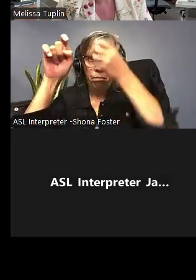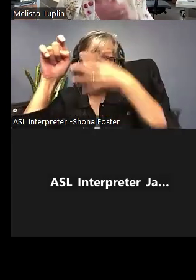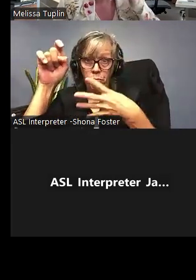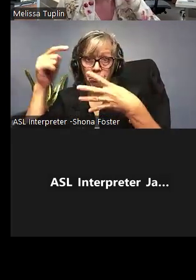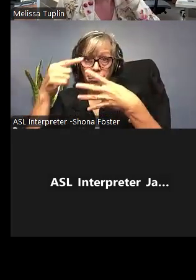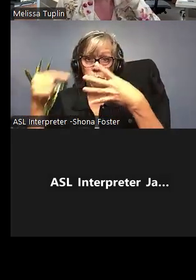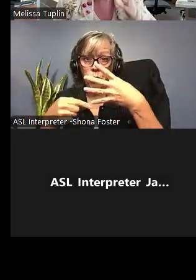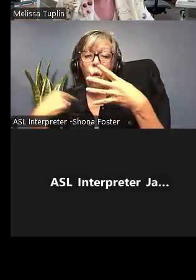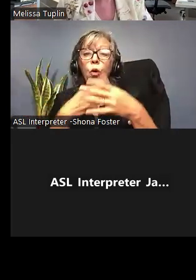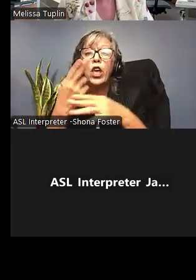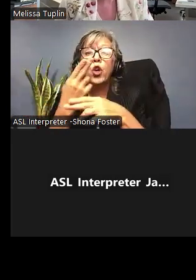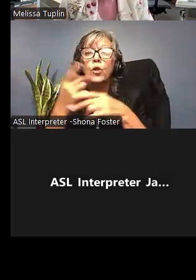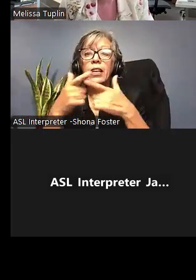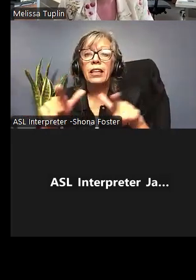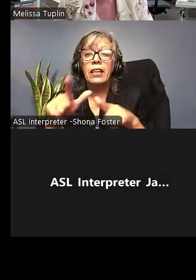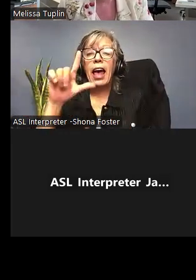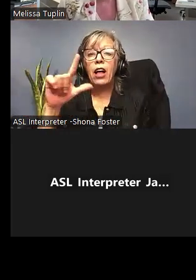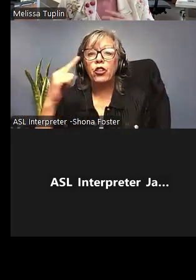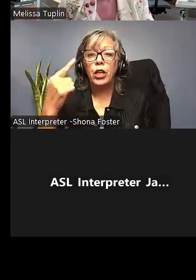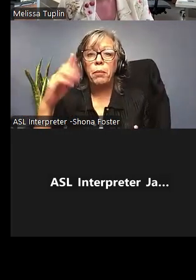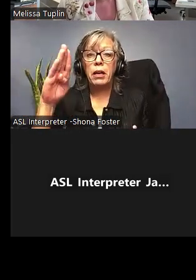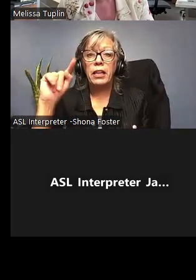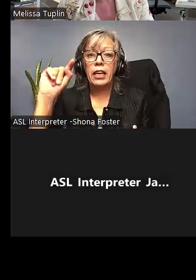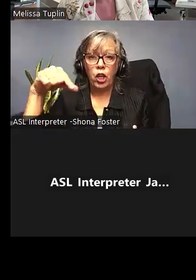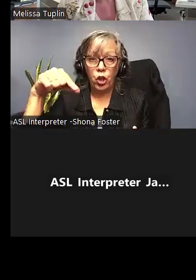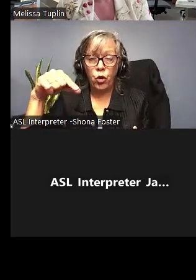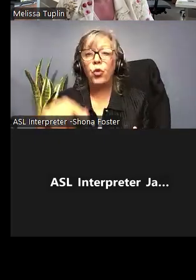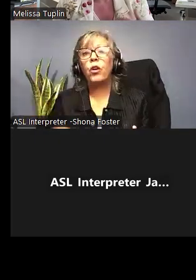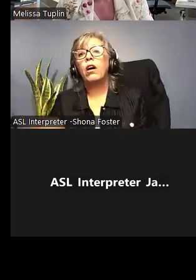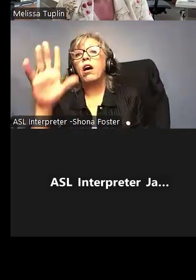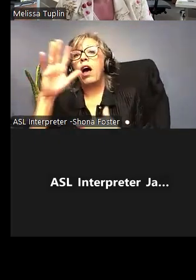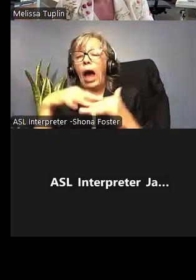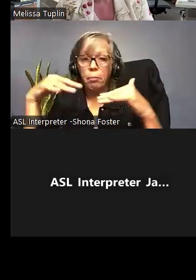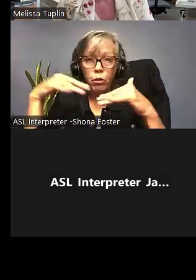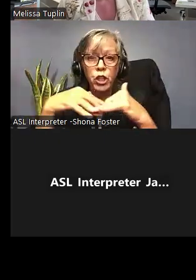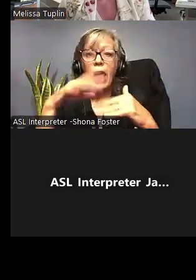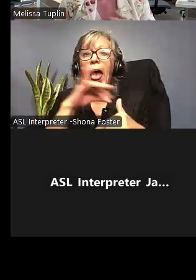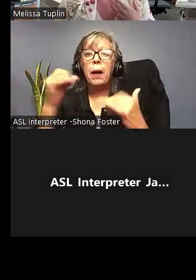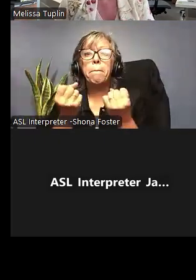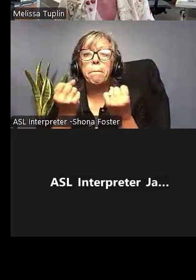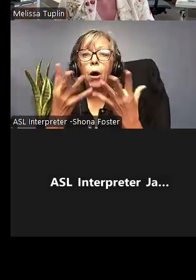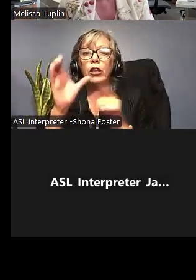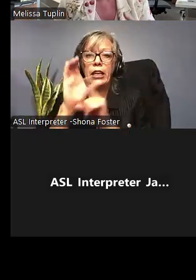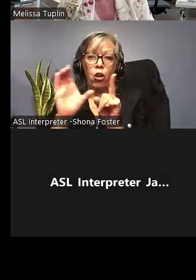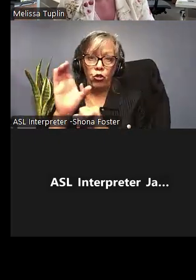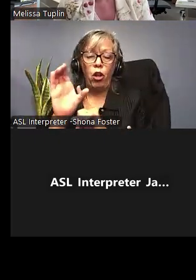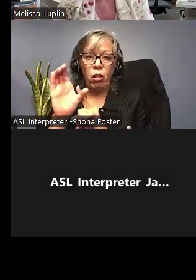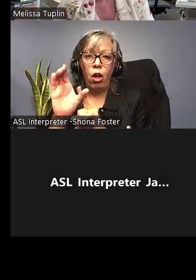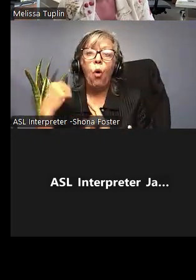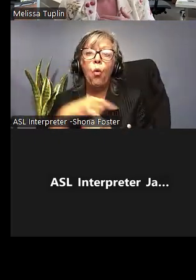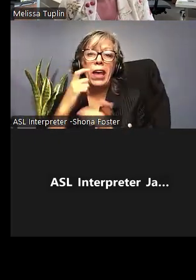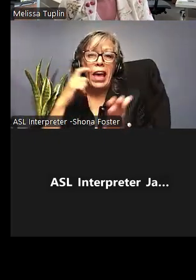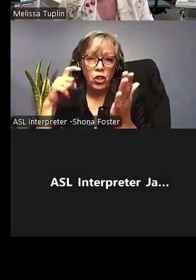language of LGBTQ, Aboriginal and multicultural, and we acknowledge that that language does not